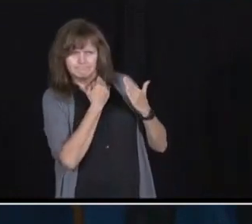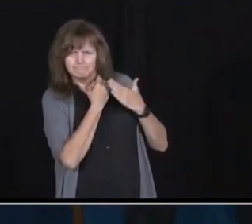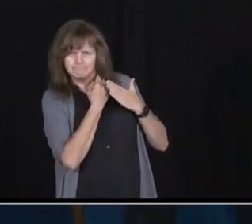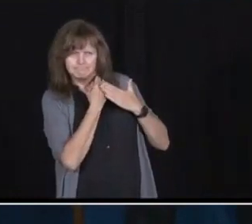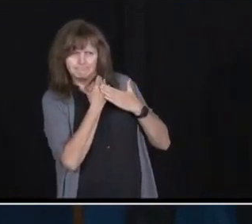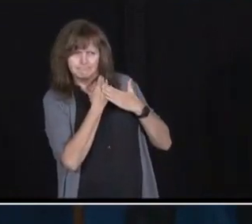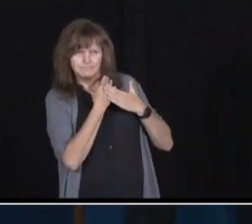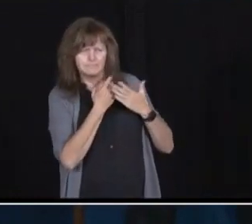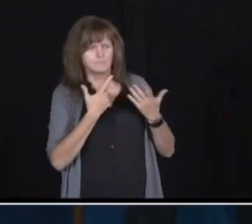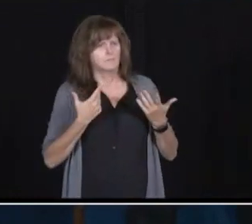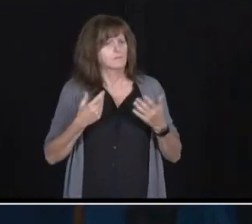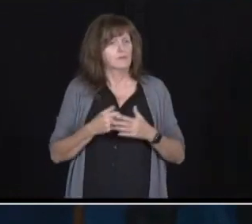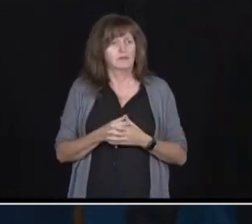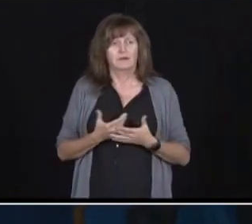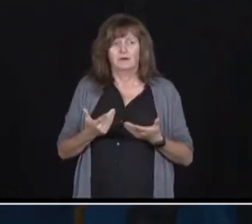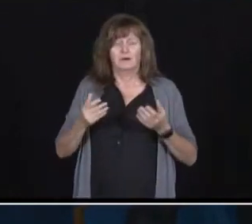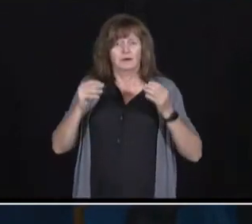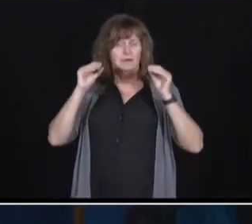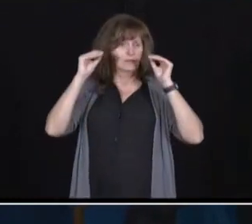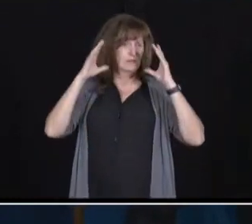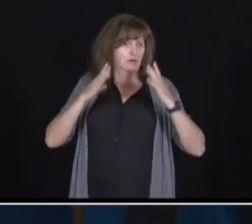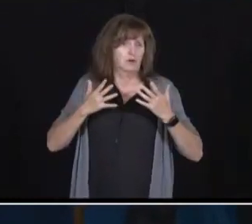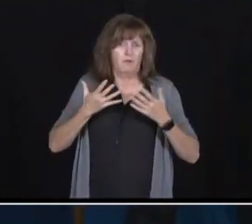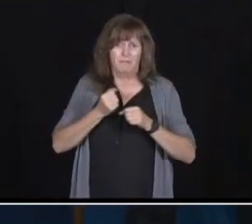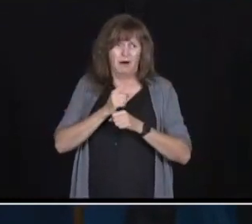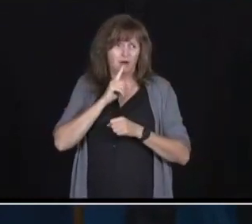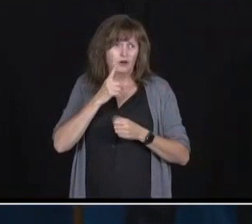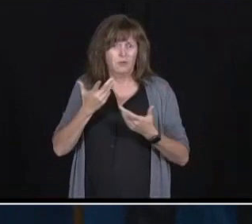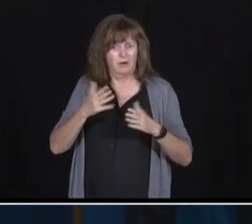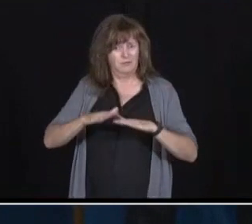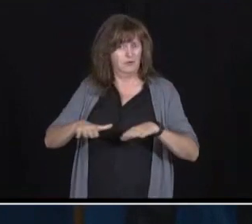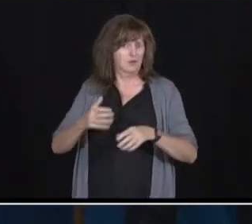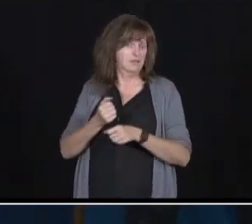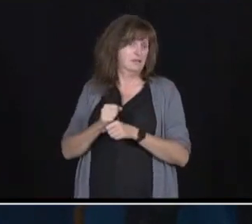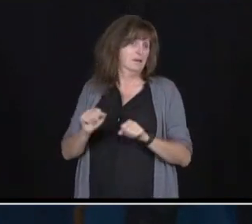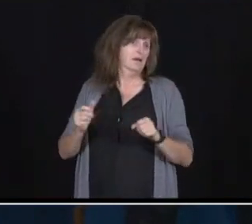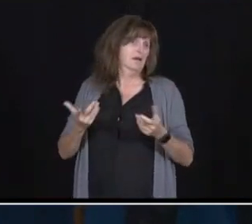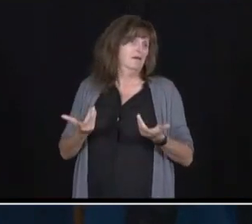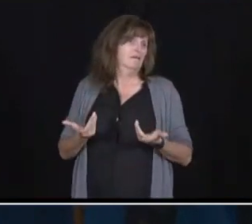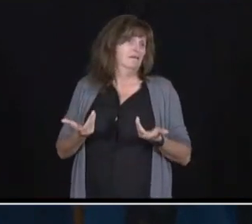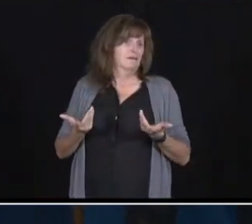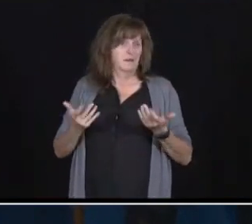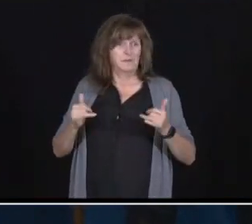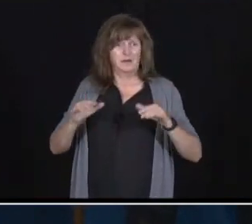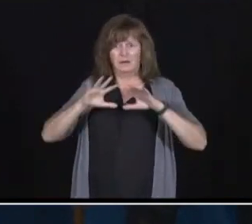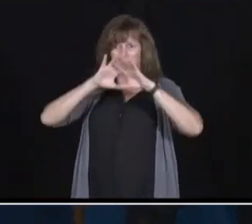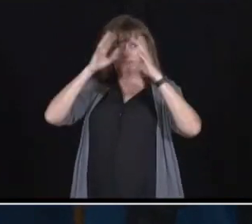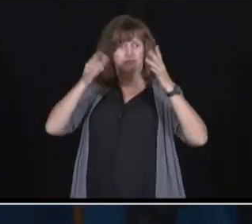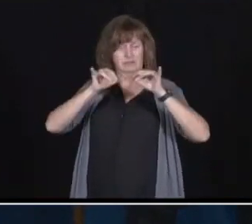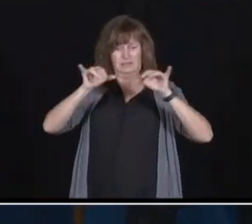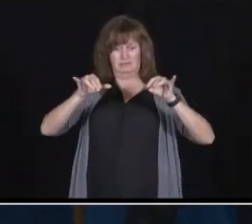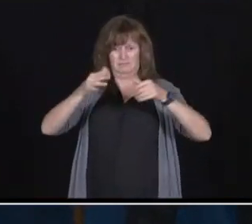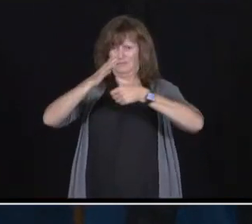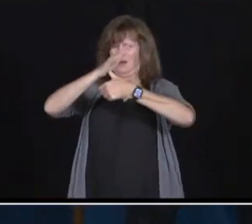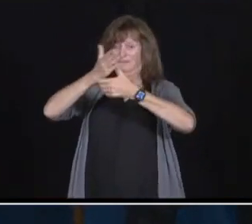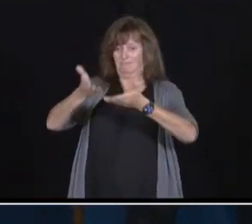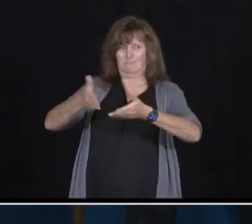very much a creek apart, especially noticing some illness or behaviour amongst students that they may want to inquire about with the public health nurse.